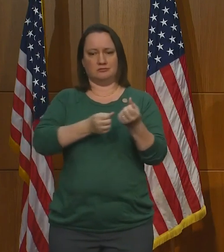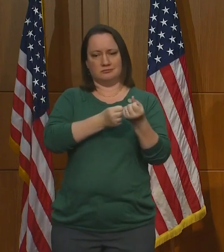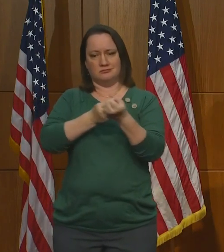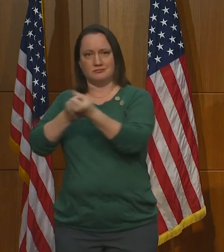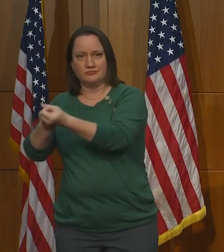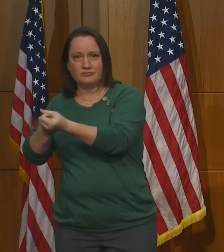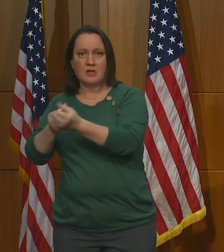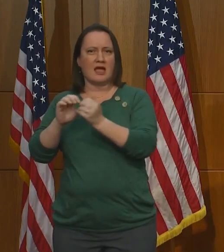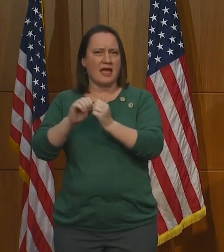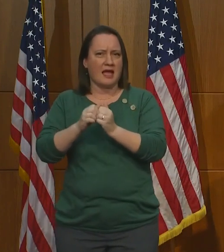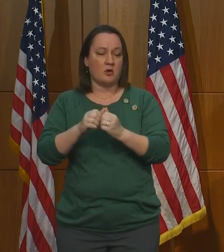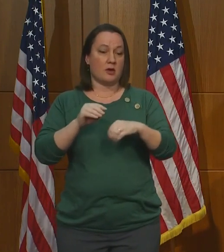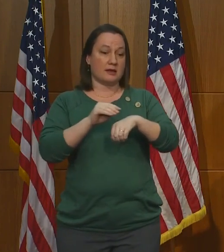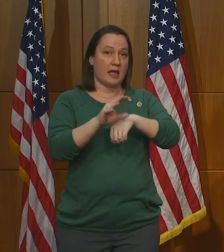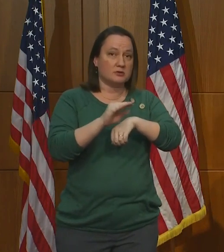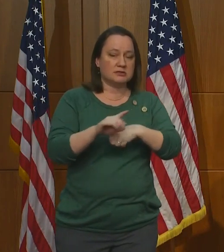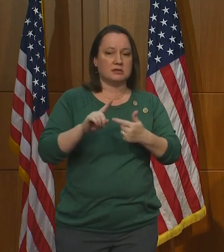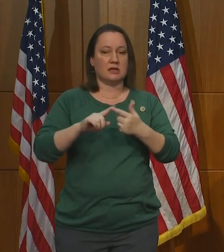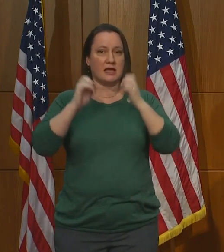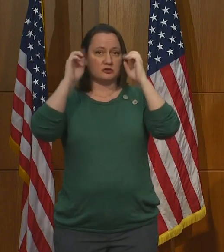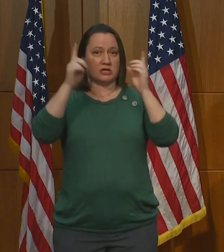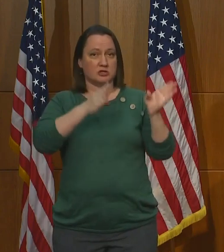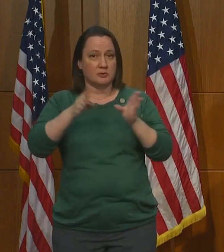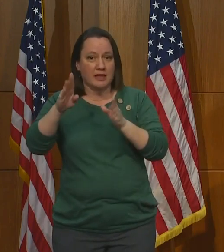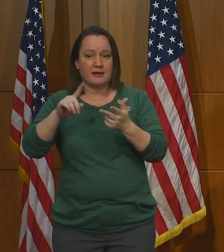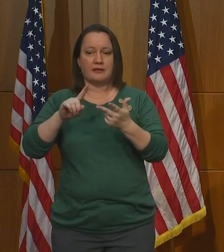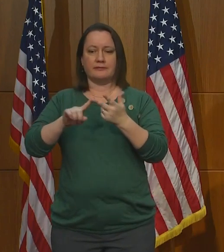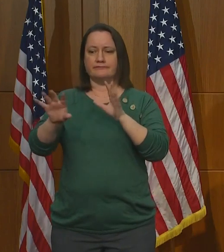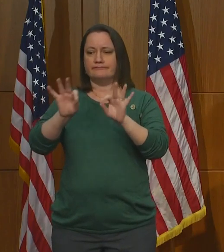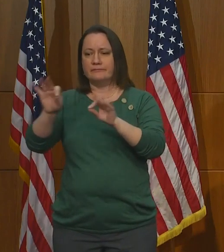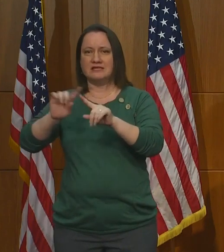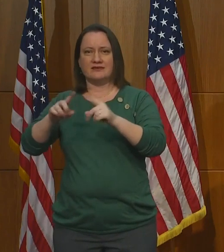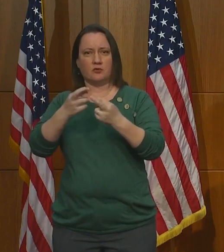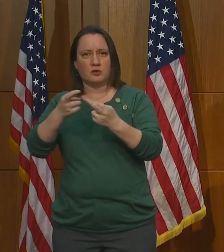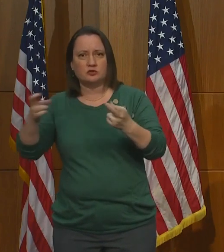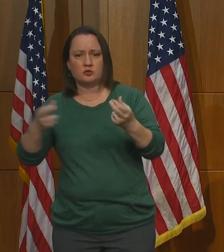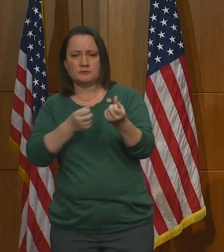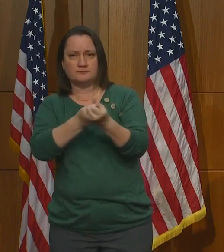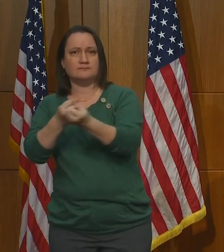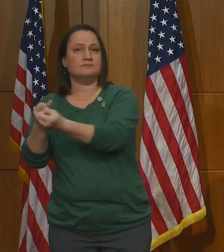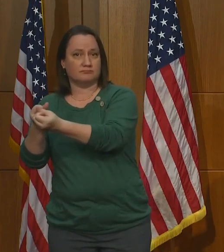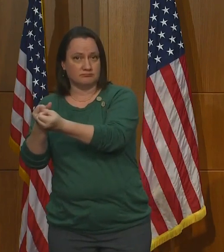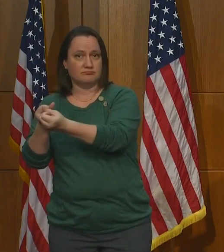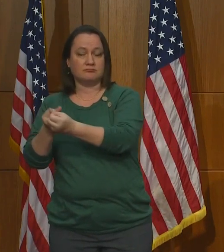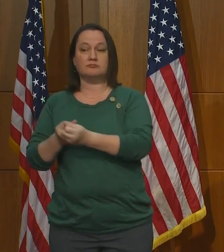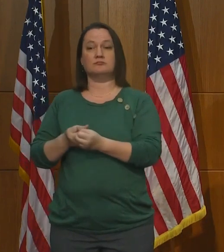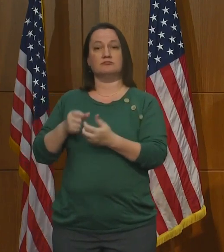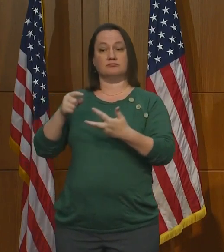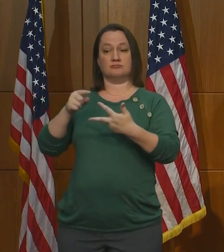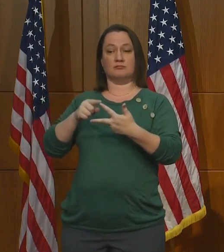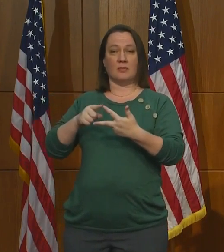INTO THE COMMUNITY THROUGH COUNSELING EDUCATION PLANNING